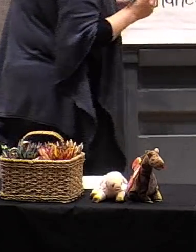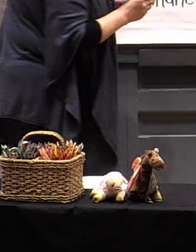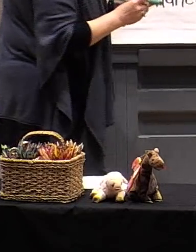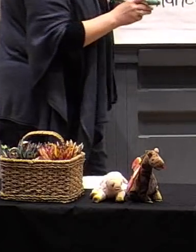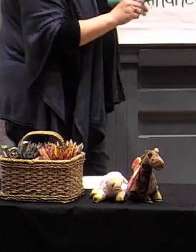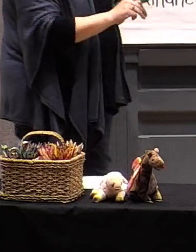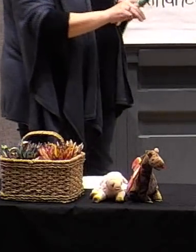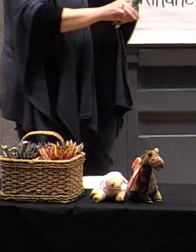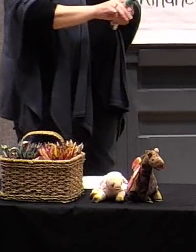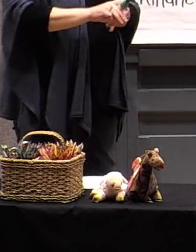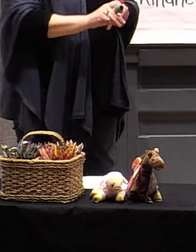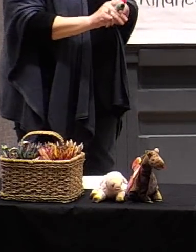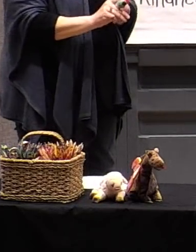Lets people know that we like them.